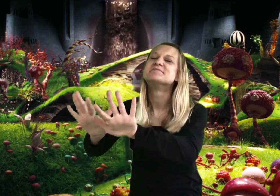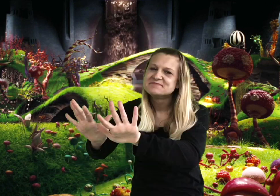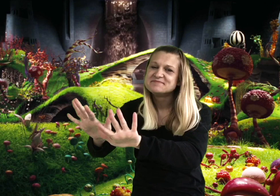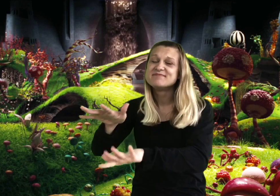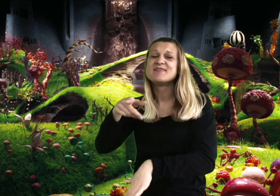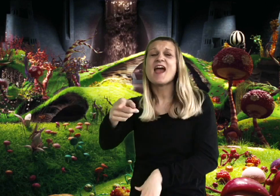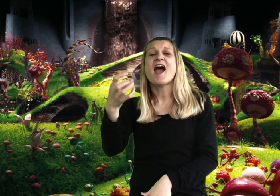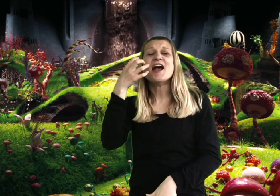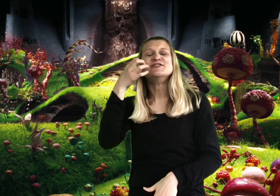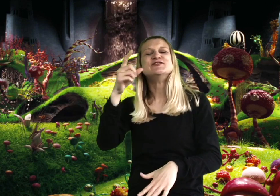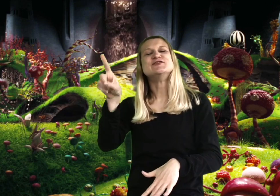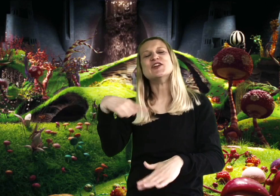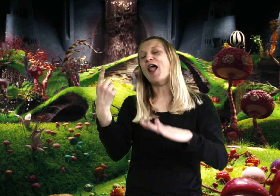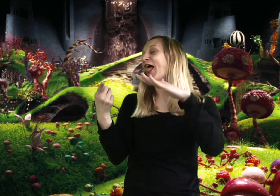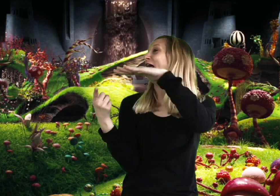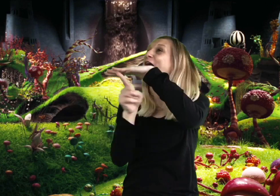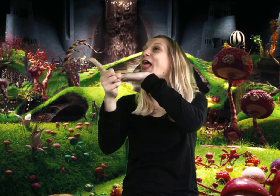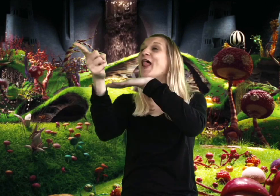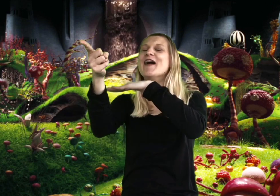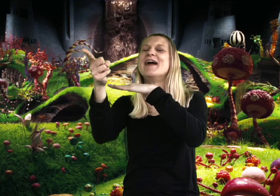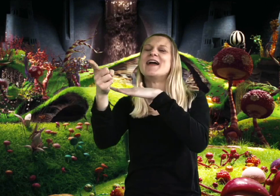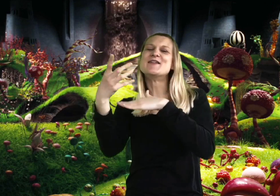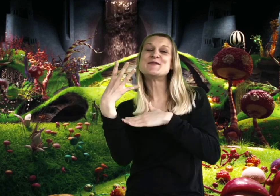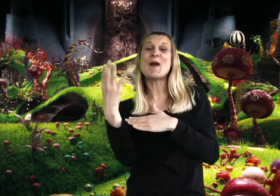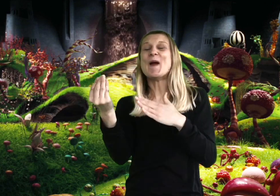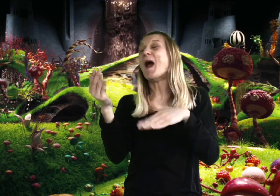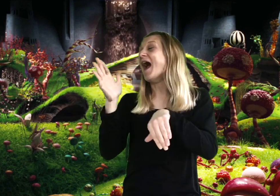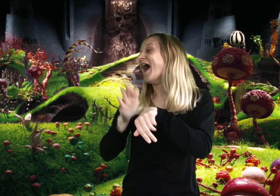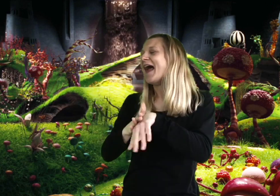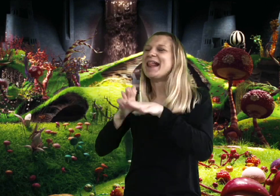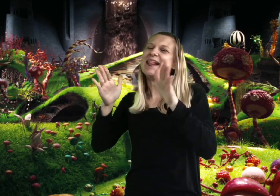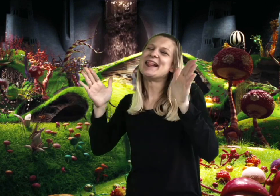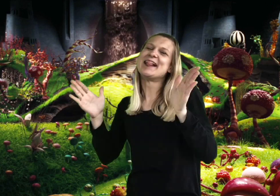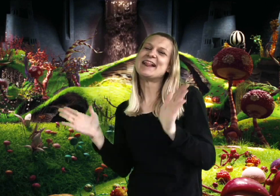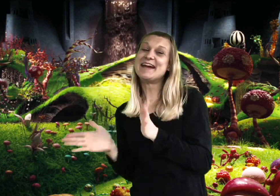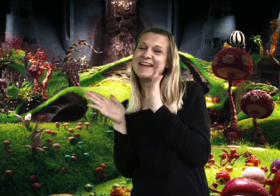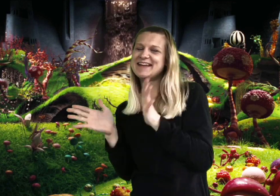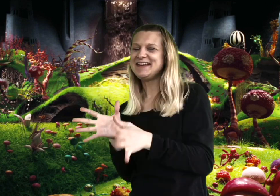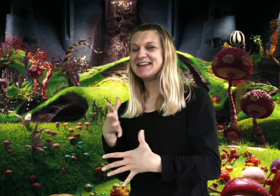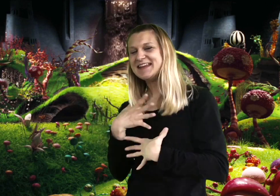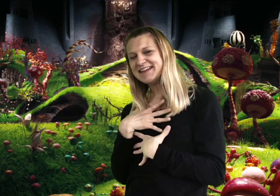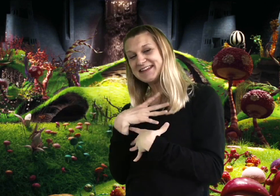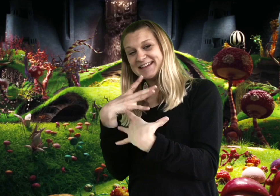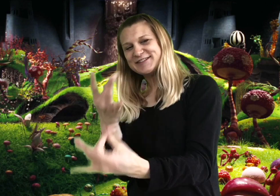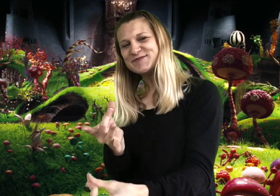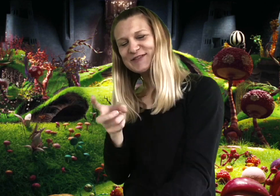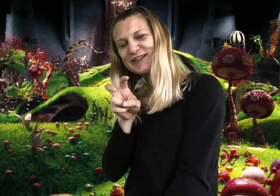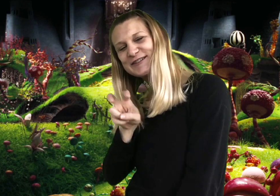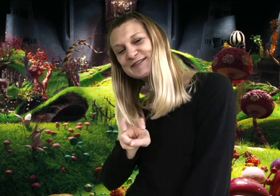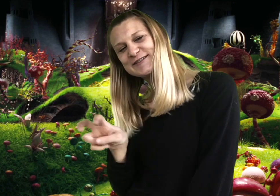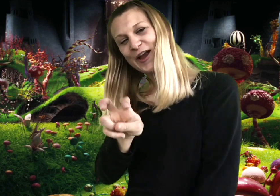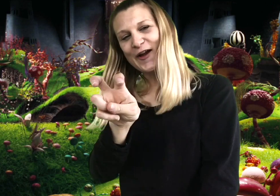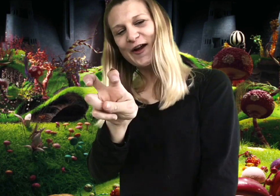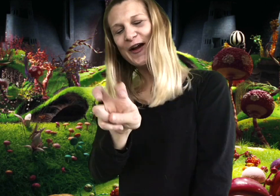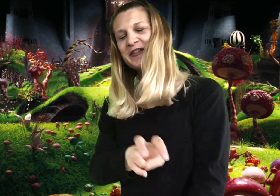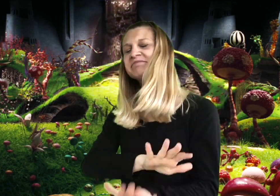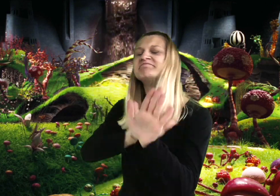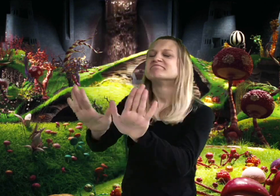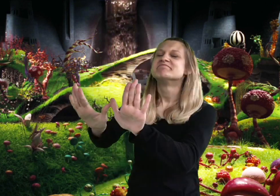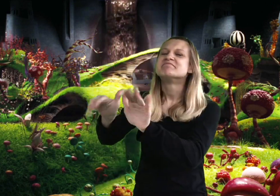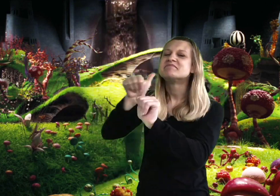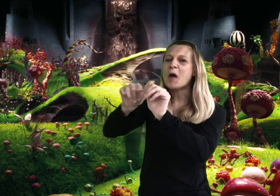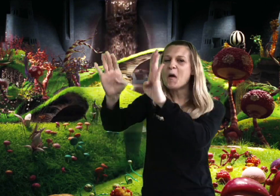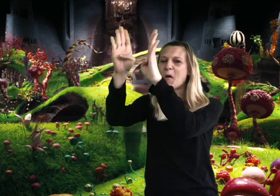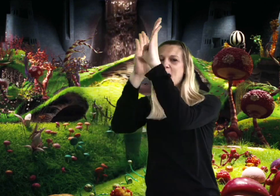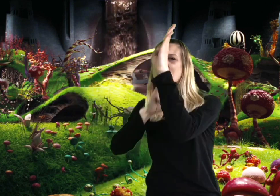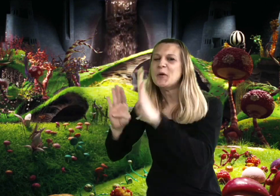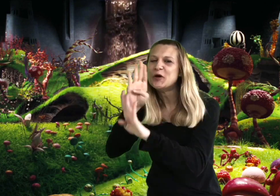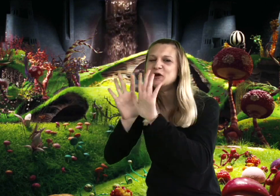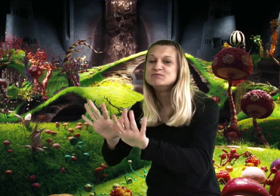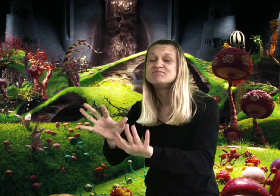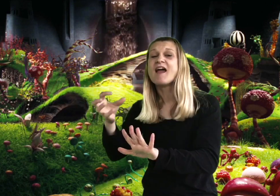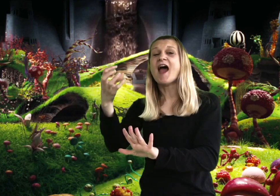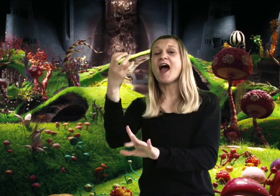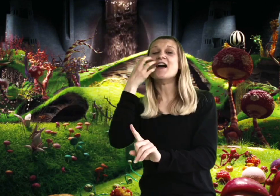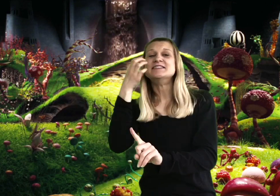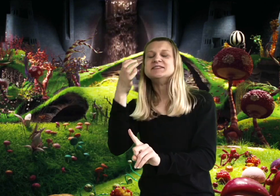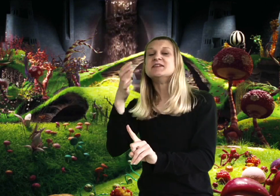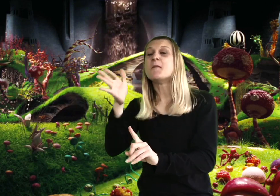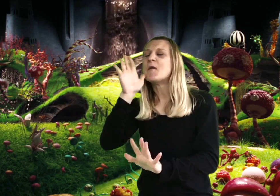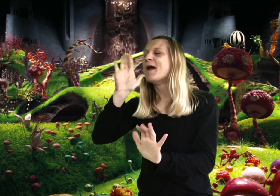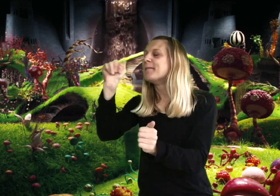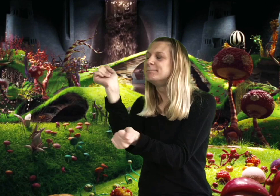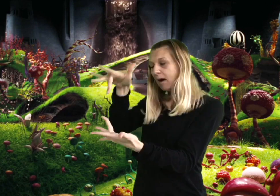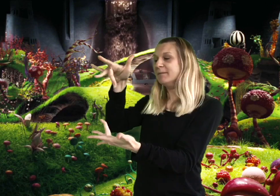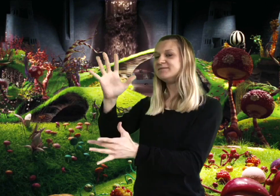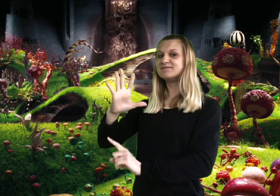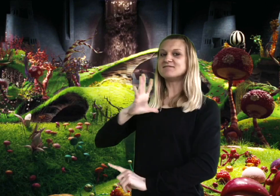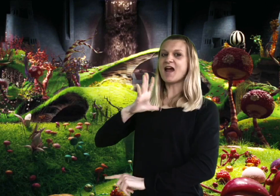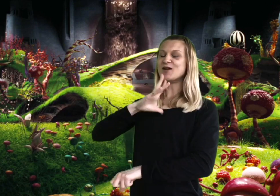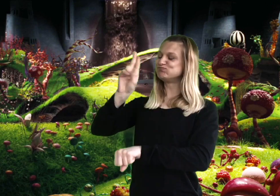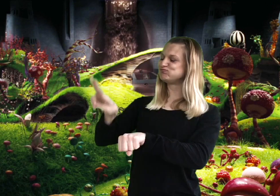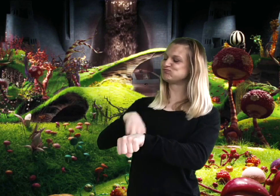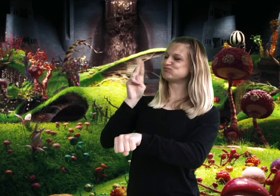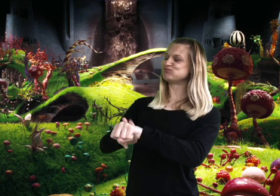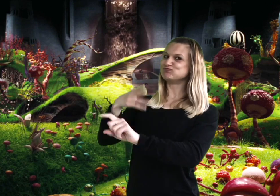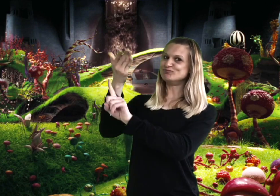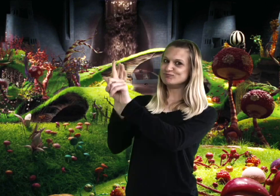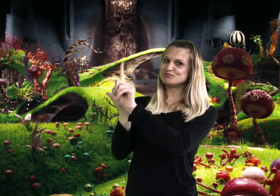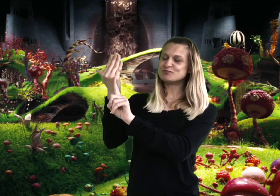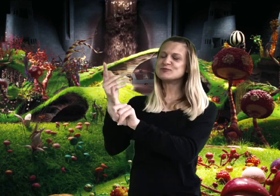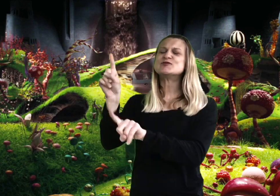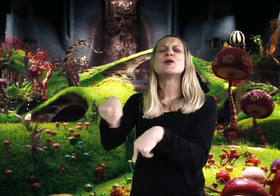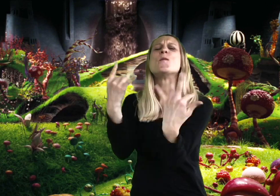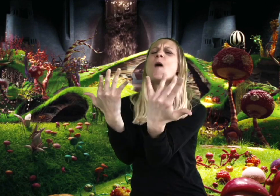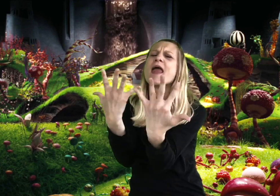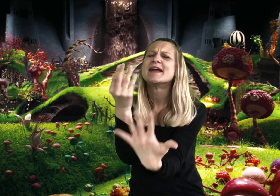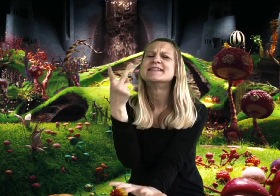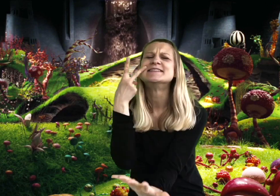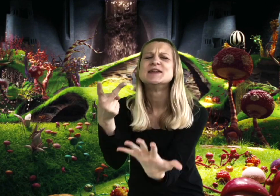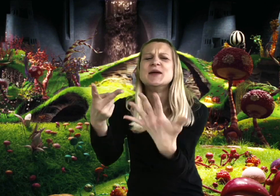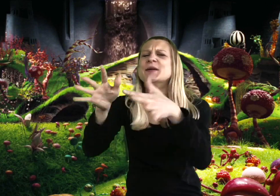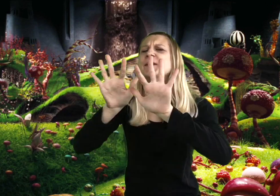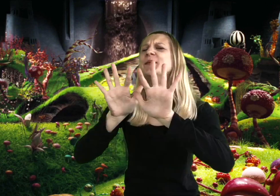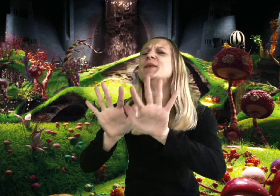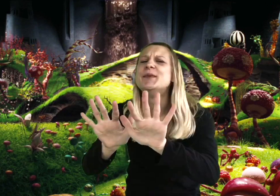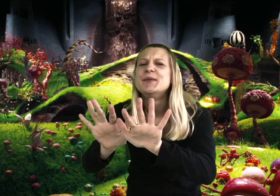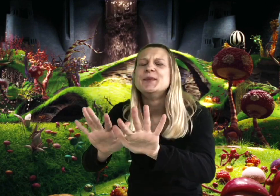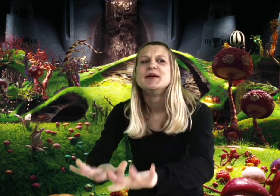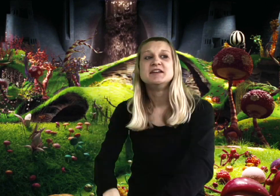Augustus has gone on a little interesting journey, that’s all. But he’ll come out of it just fine, you wait and see."